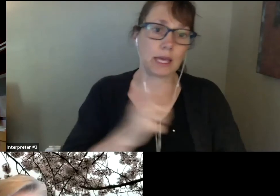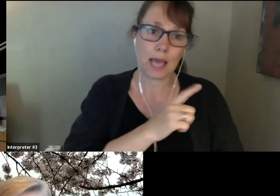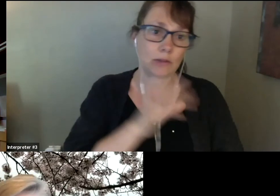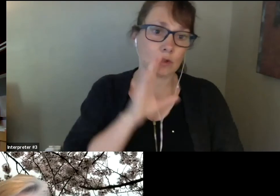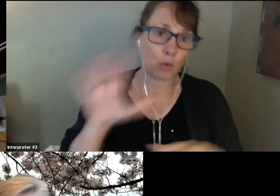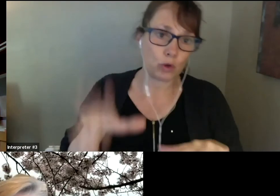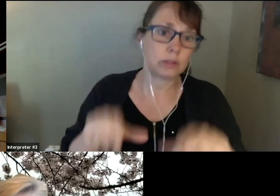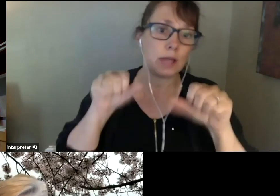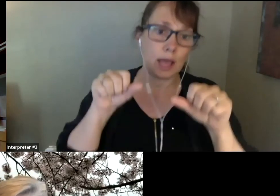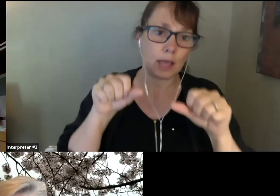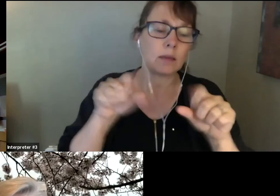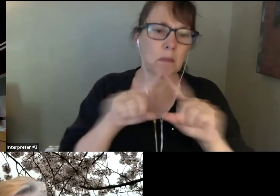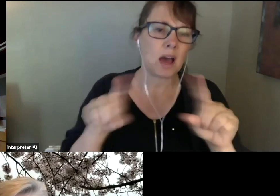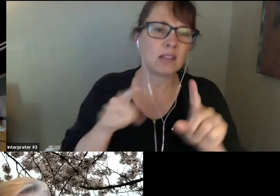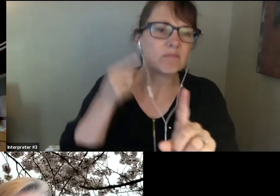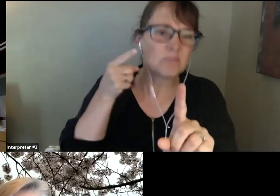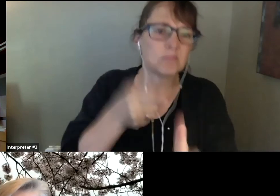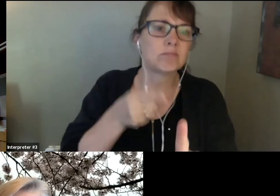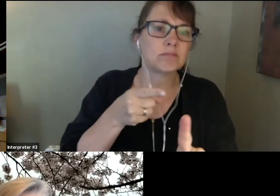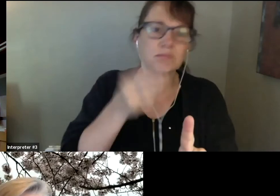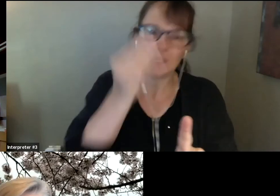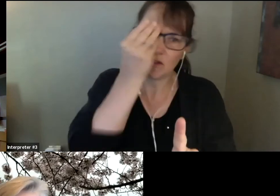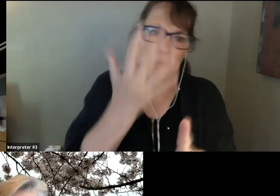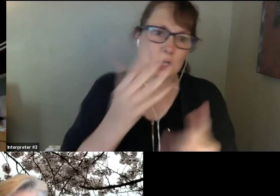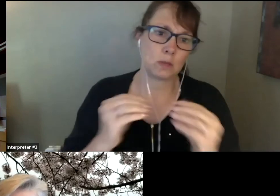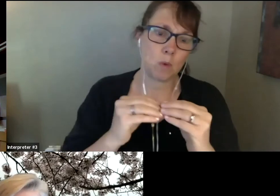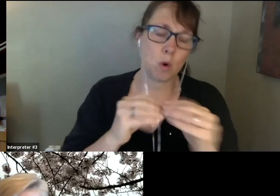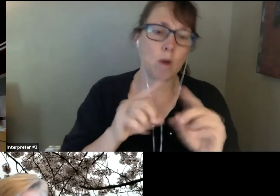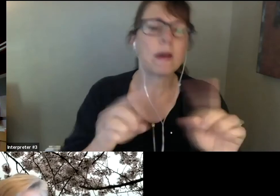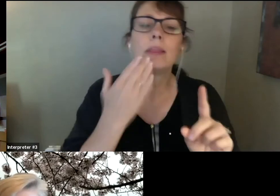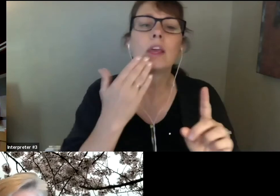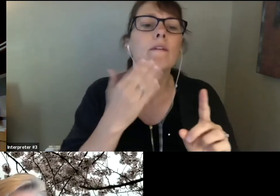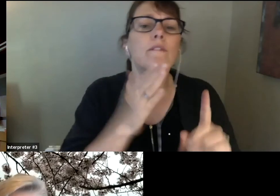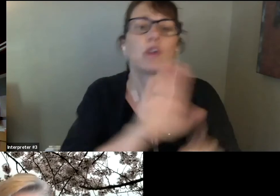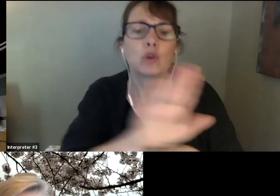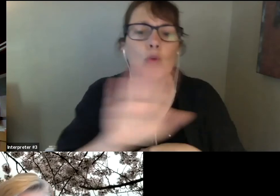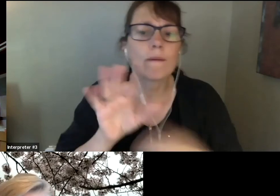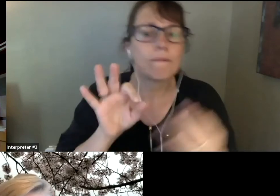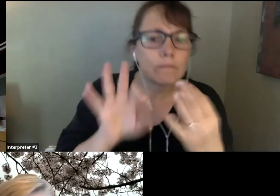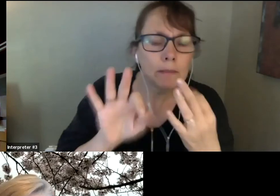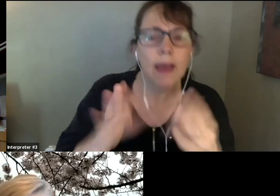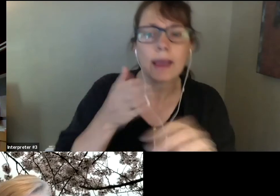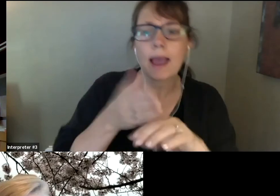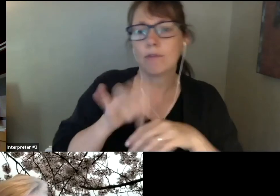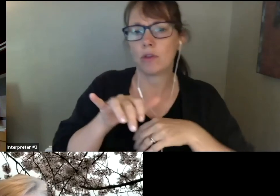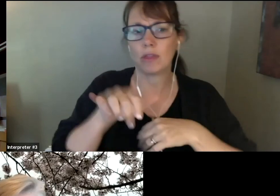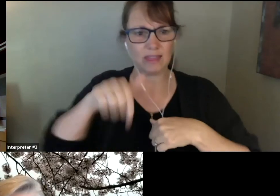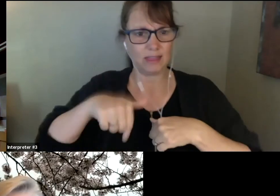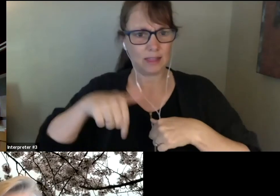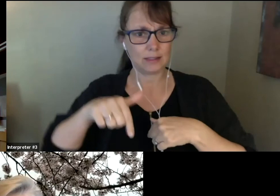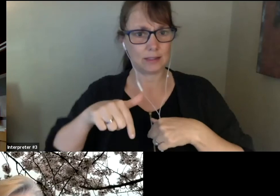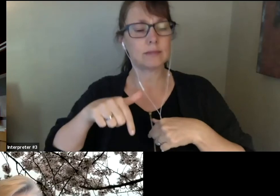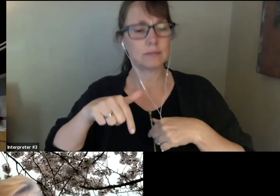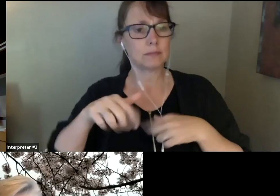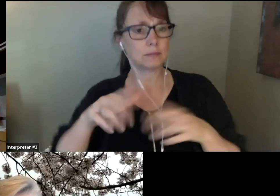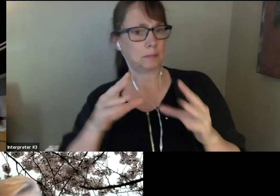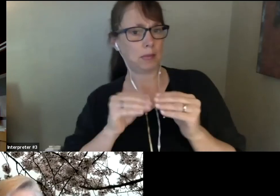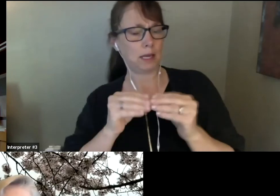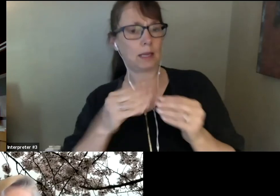informational; but thank you for your input. And afterwards please feel free to email Sangeeta